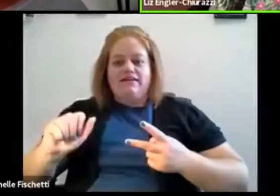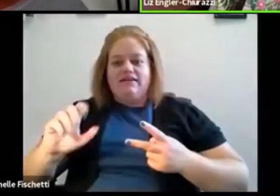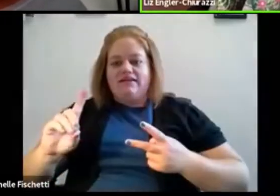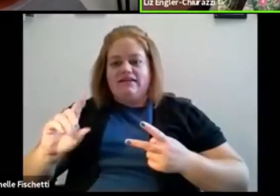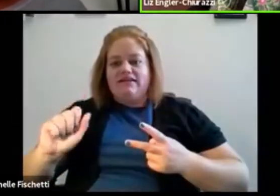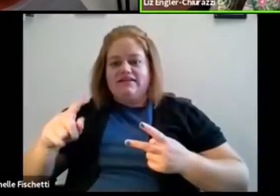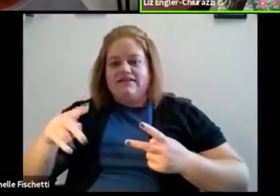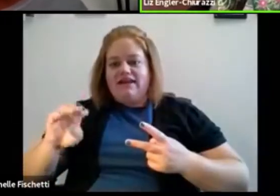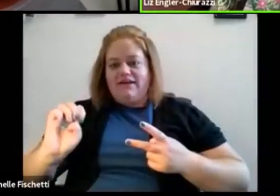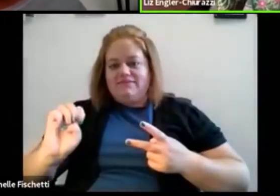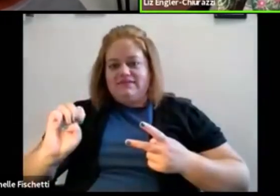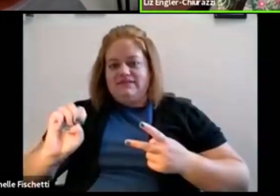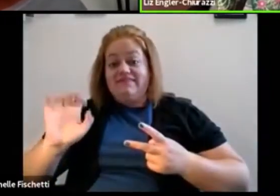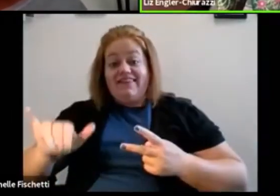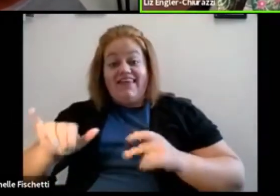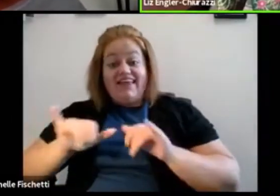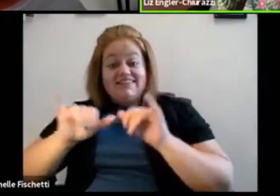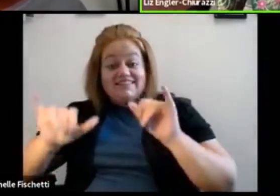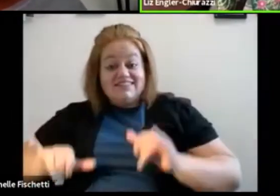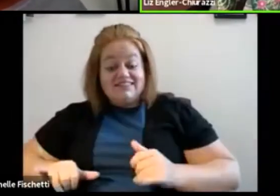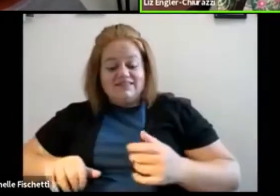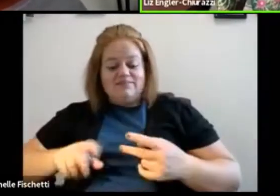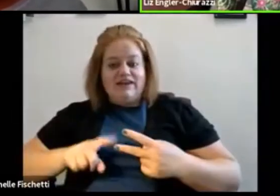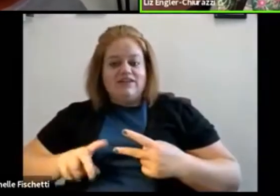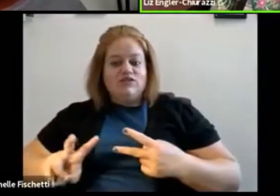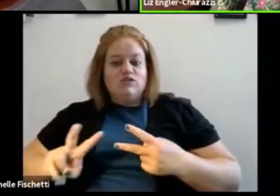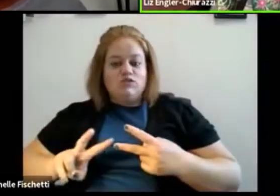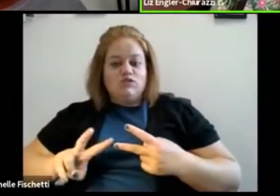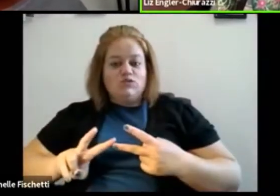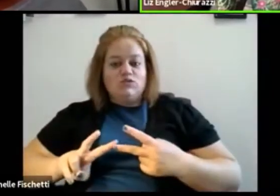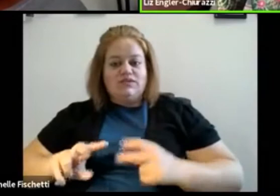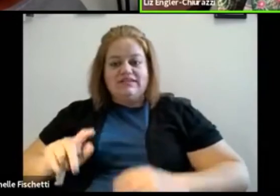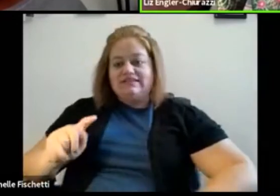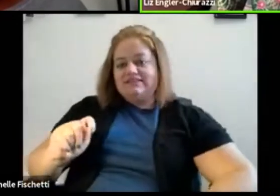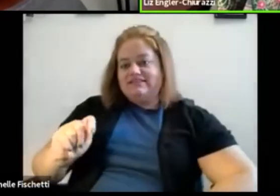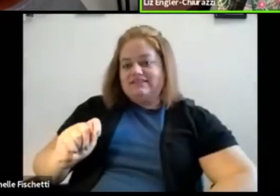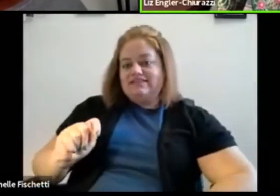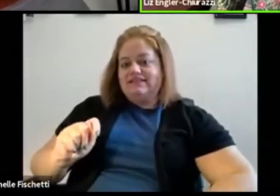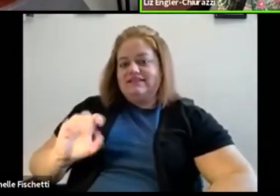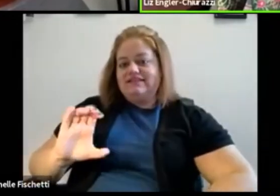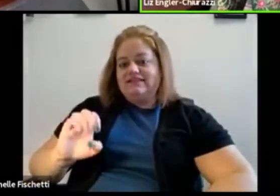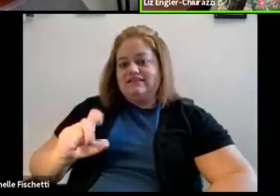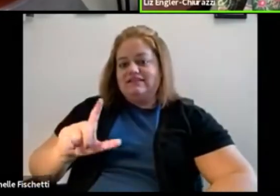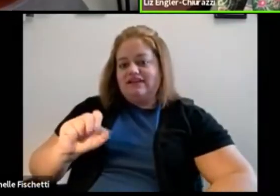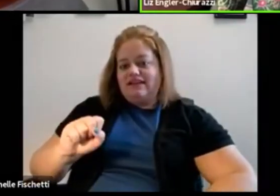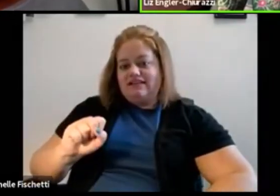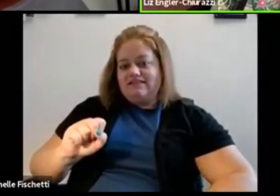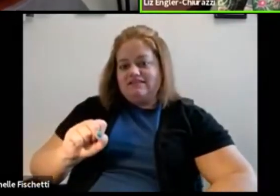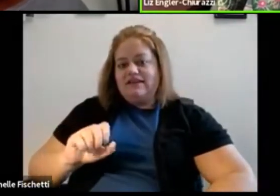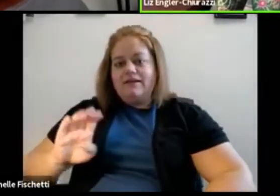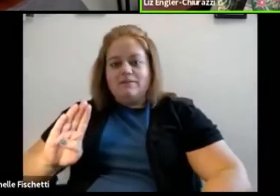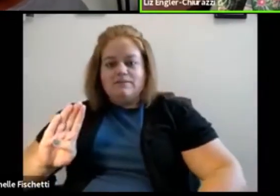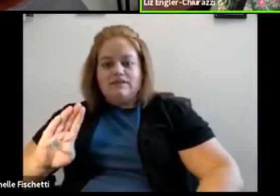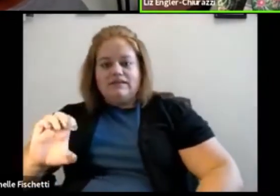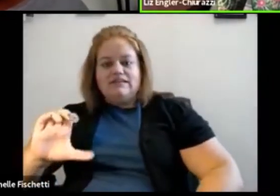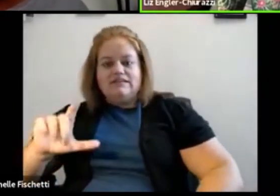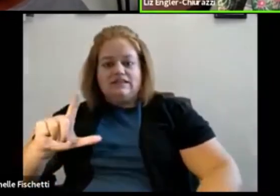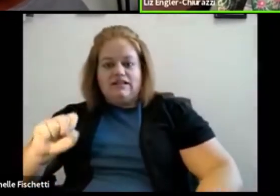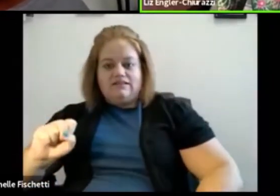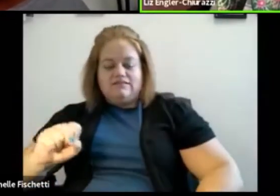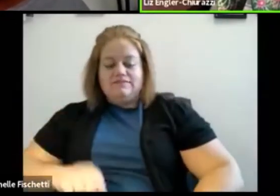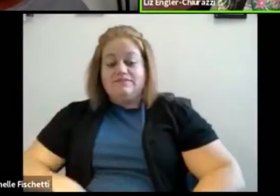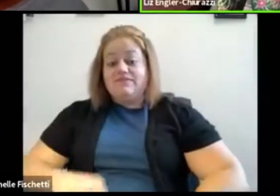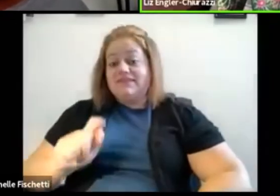has two main components T cells or T lymphocytes and B cells. T cells are kind